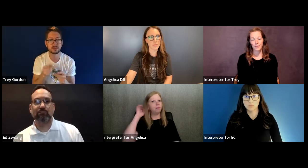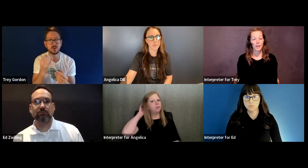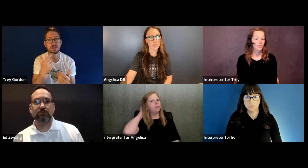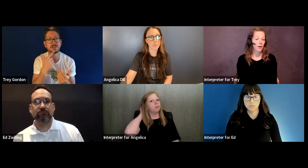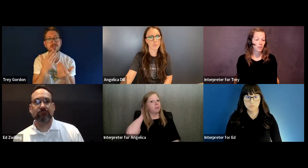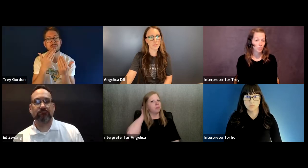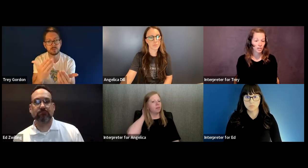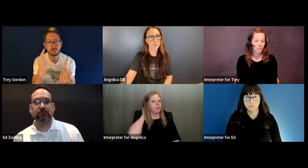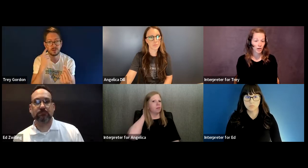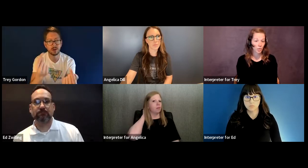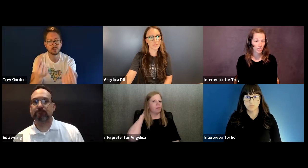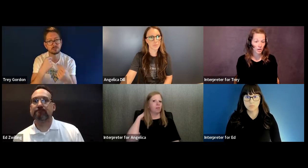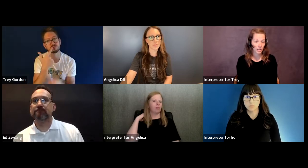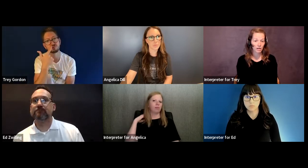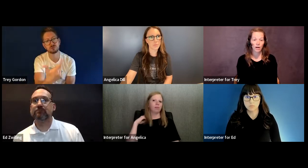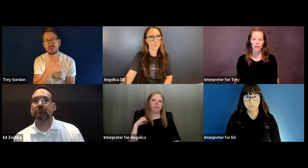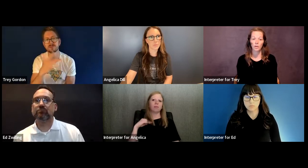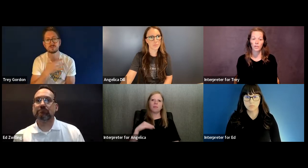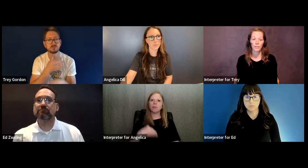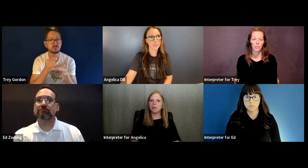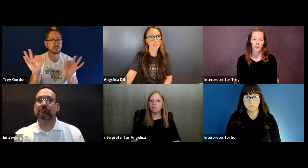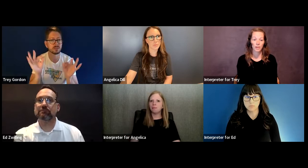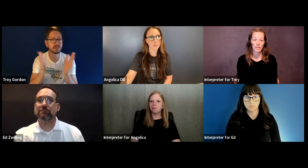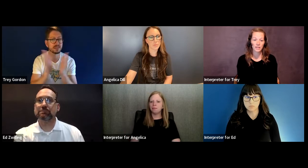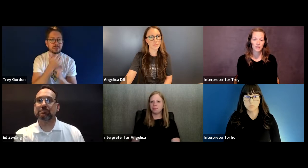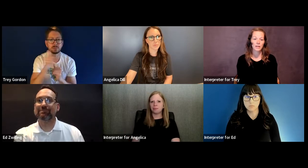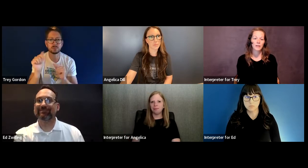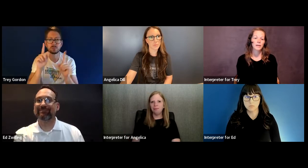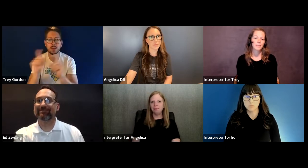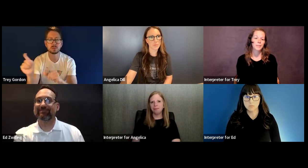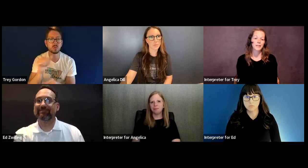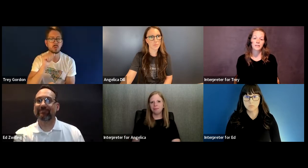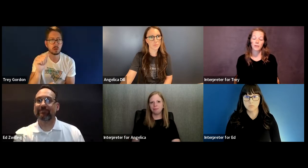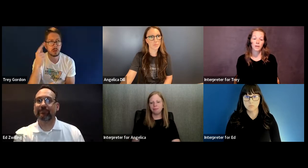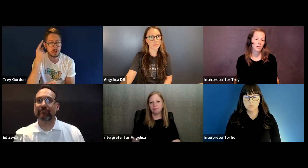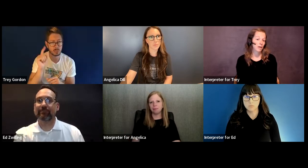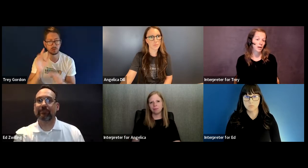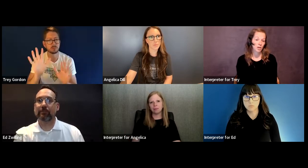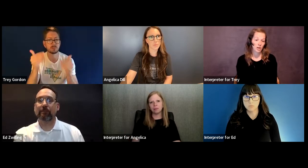if you have those questions about your community uh you've come to the right place but as audience